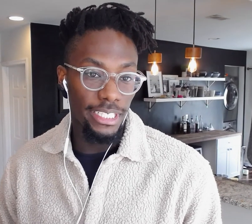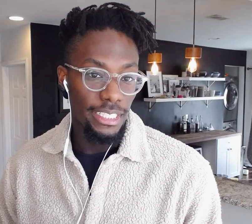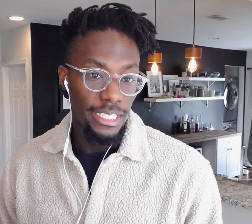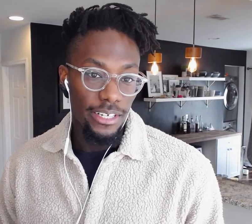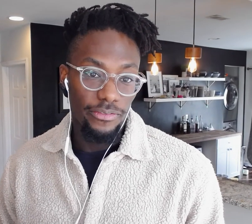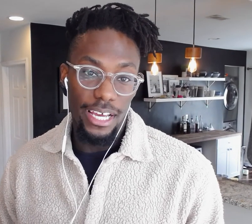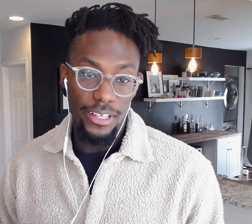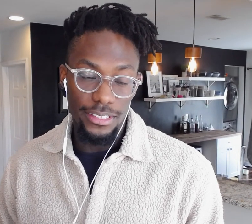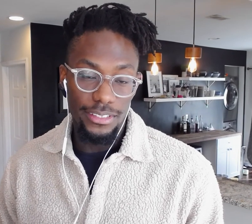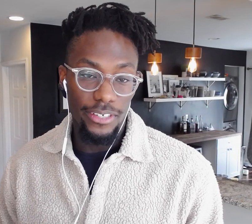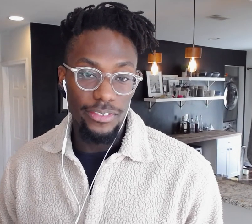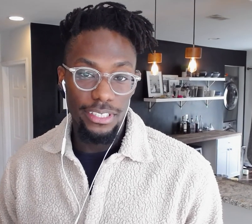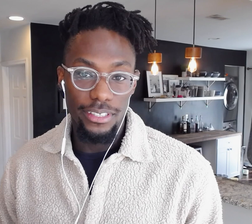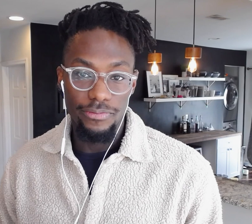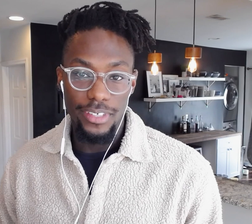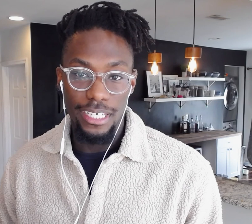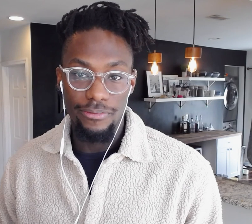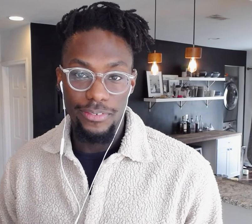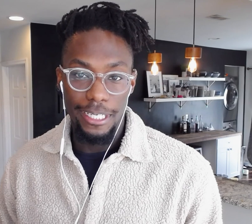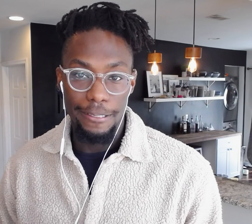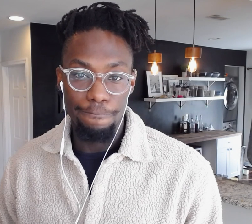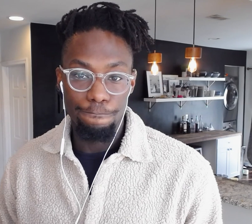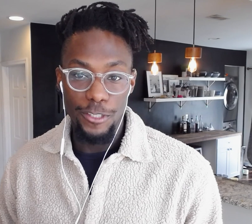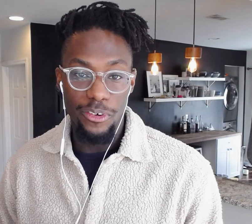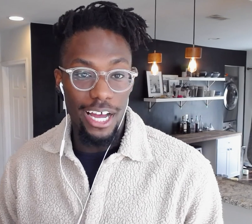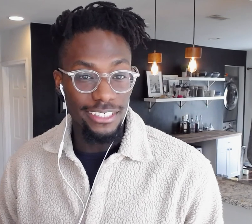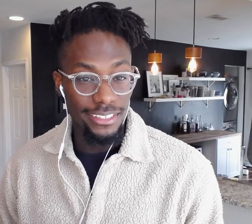to do what was right for the health and safety of us